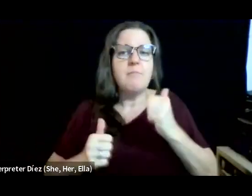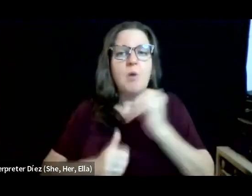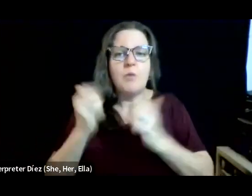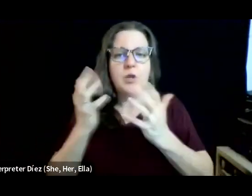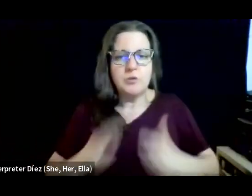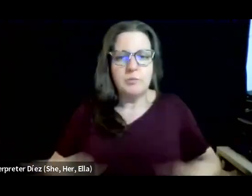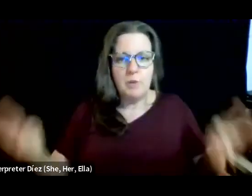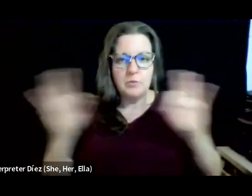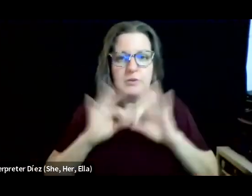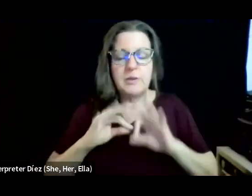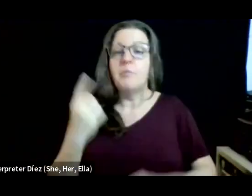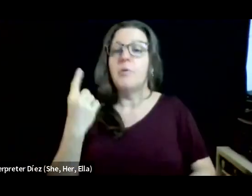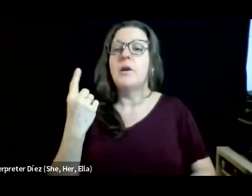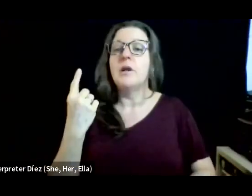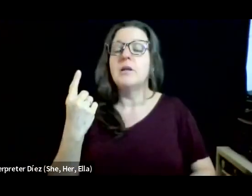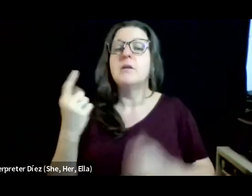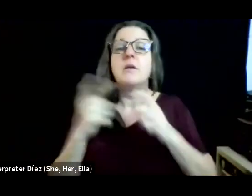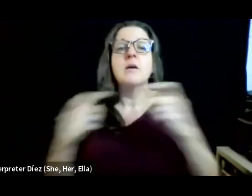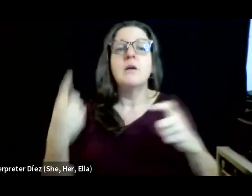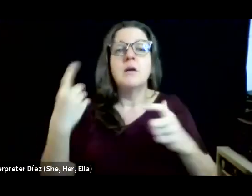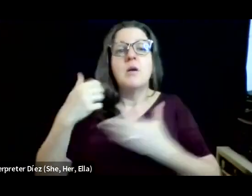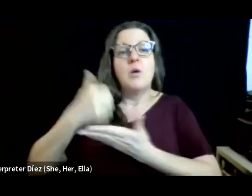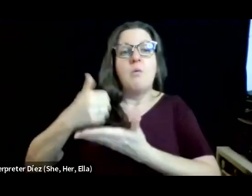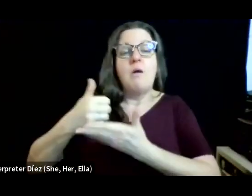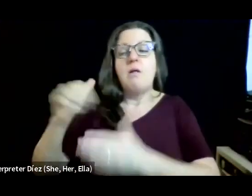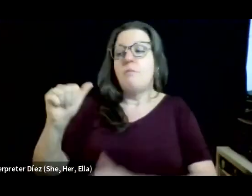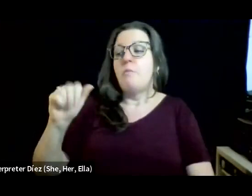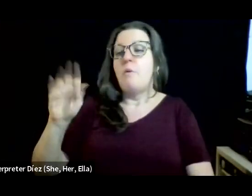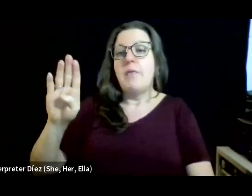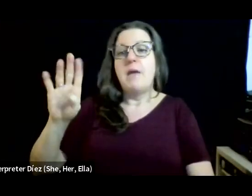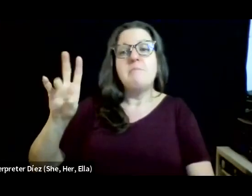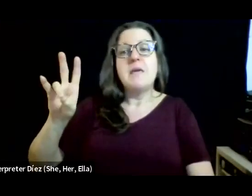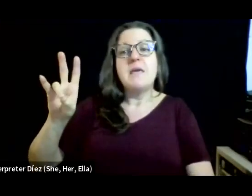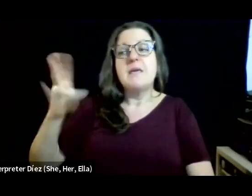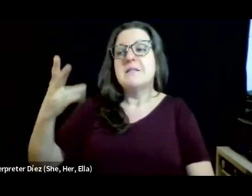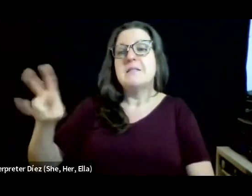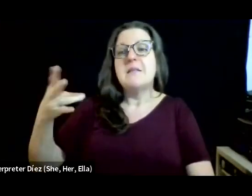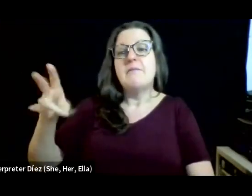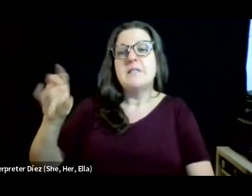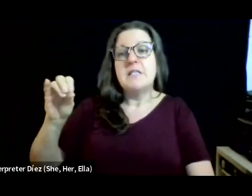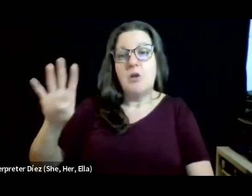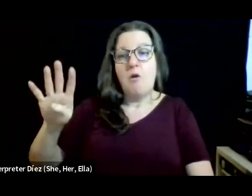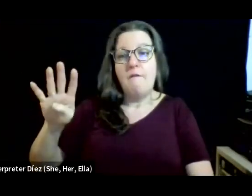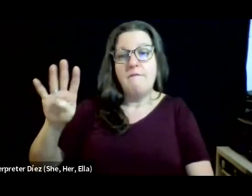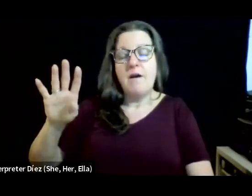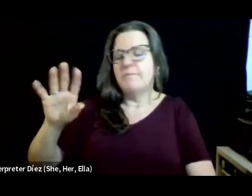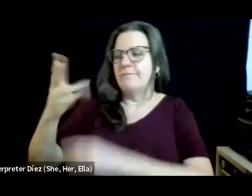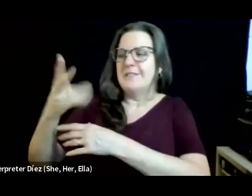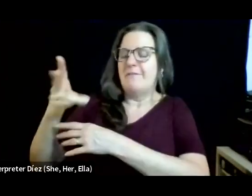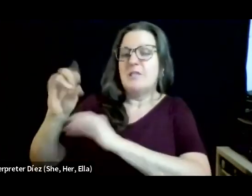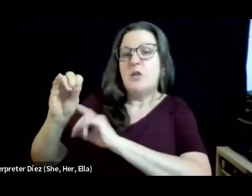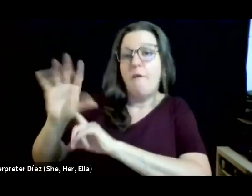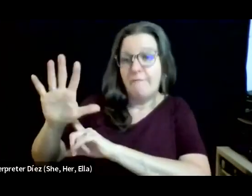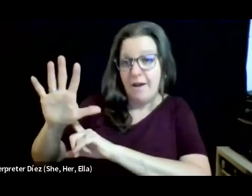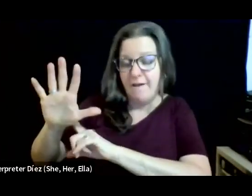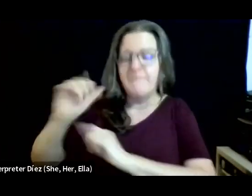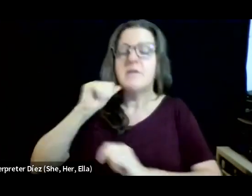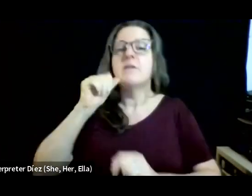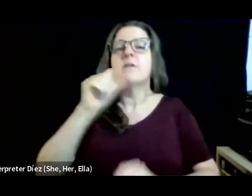And this will help with AB 1705, which is the legislation that, uh, requires students to be